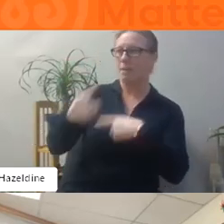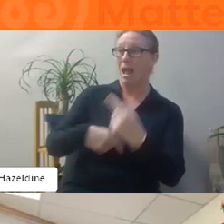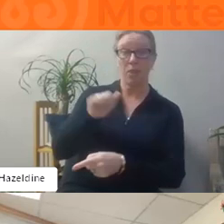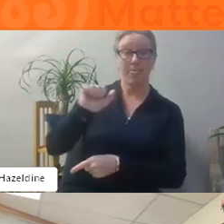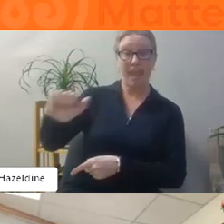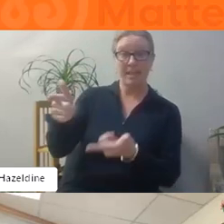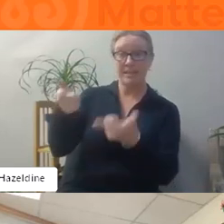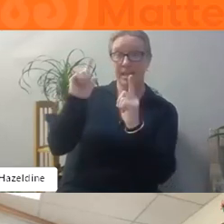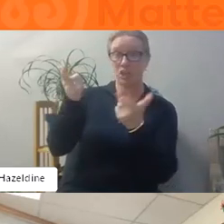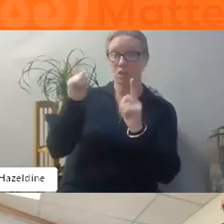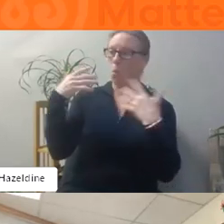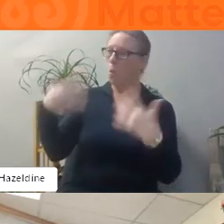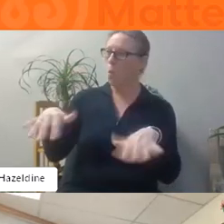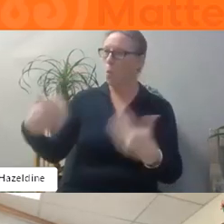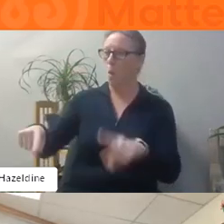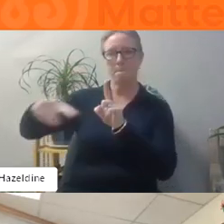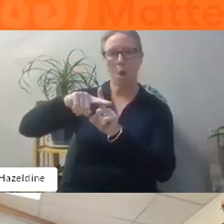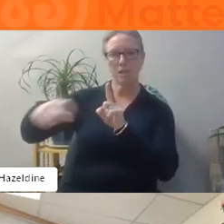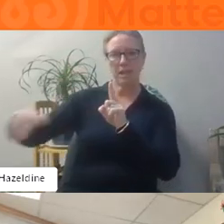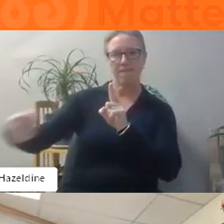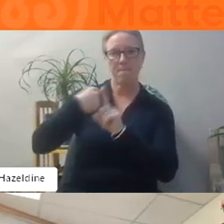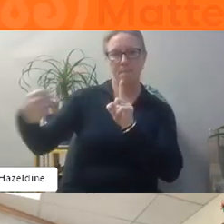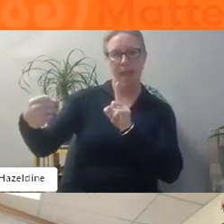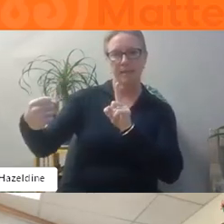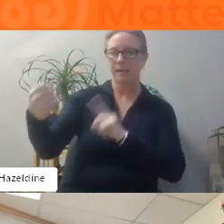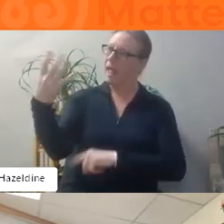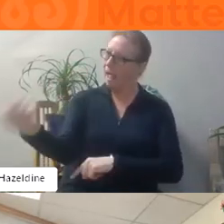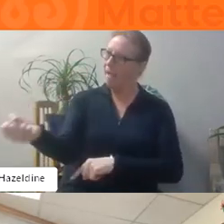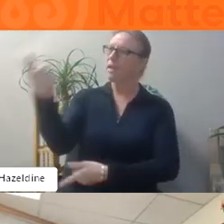a hugely positive impact for them, they have told us that their teacher